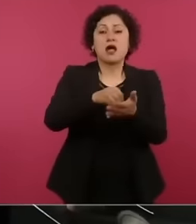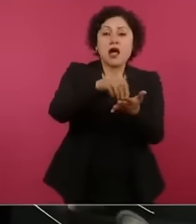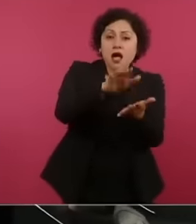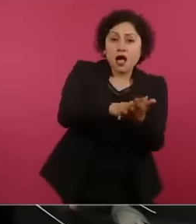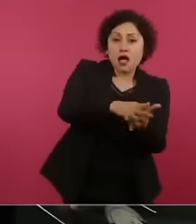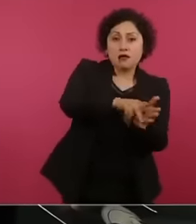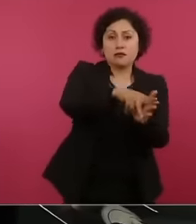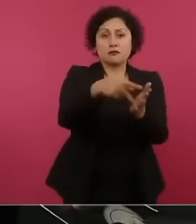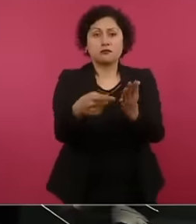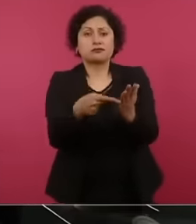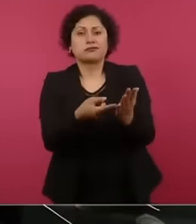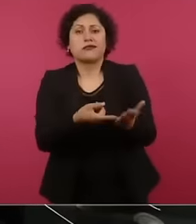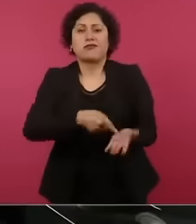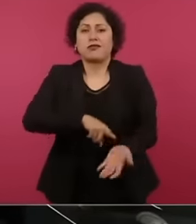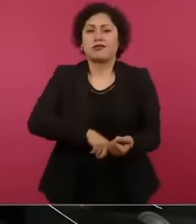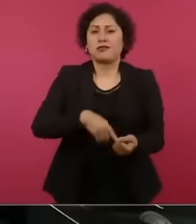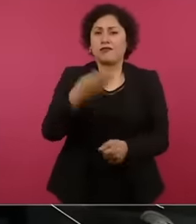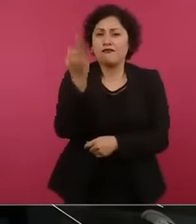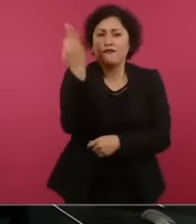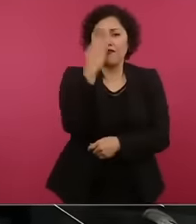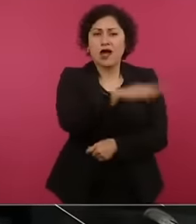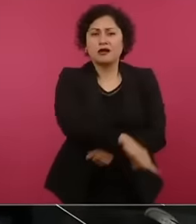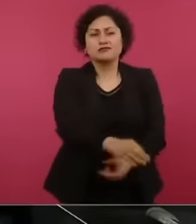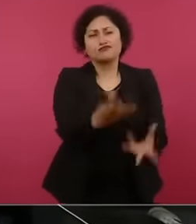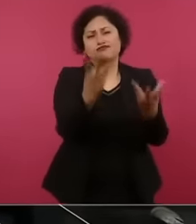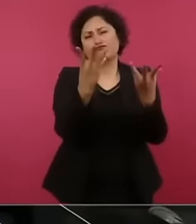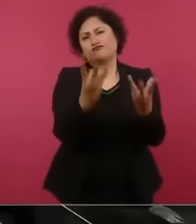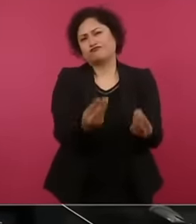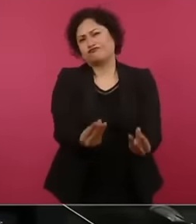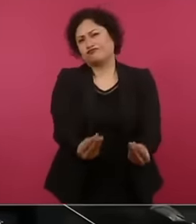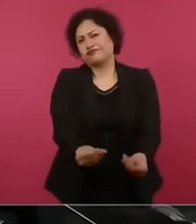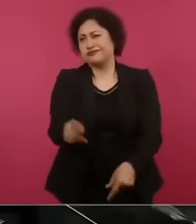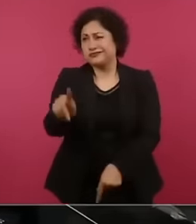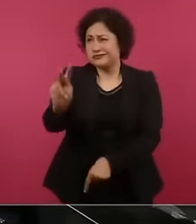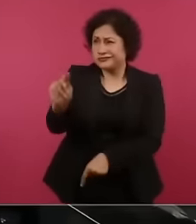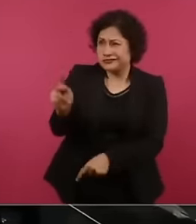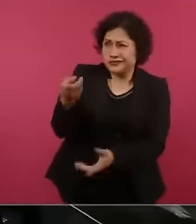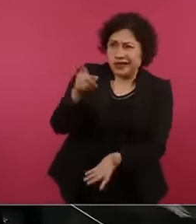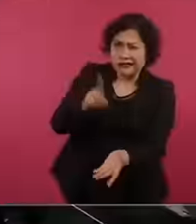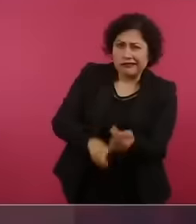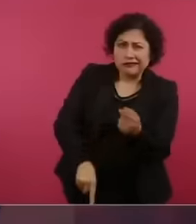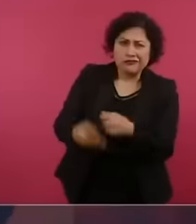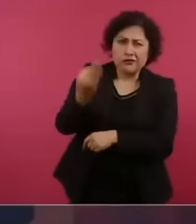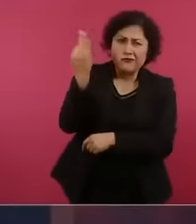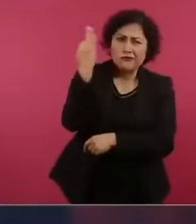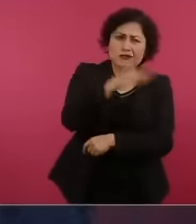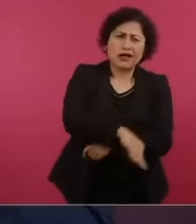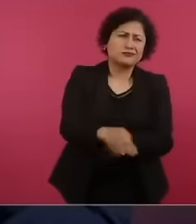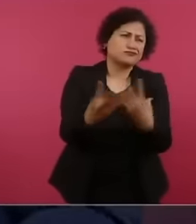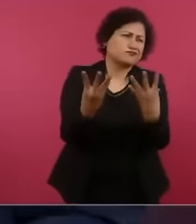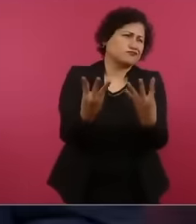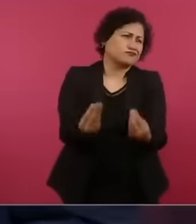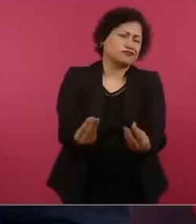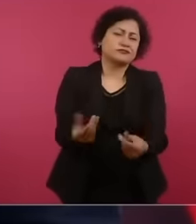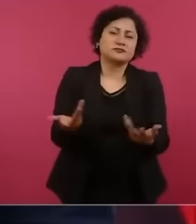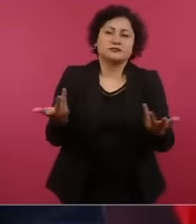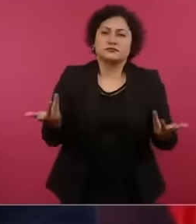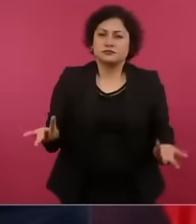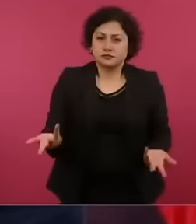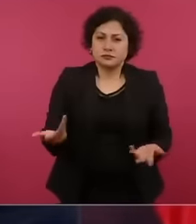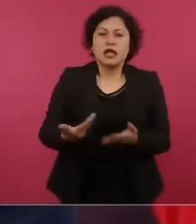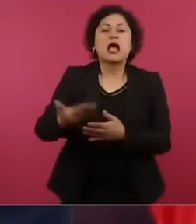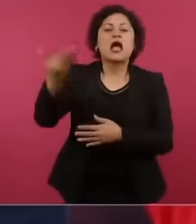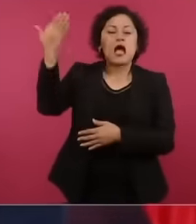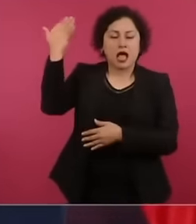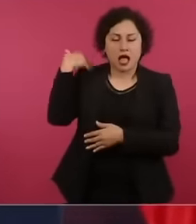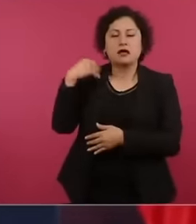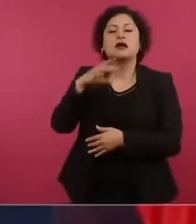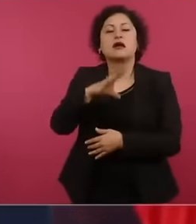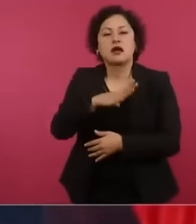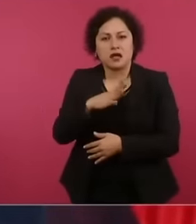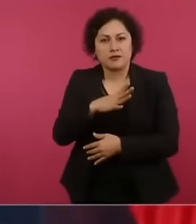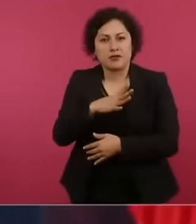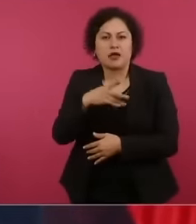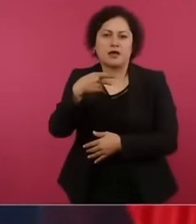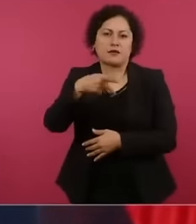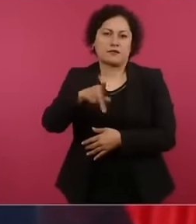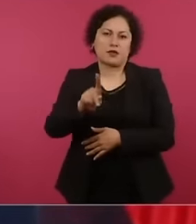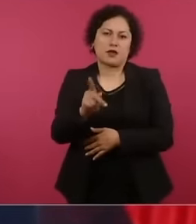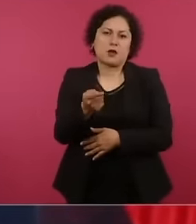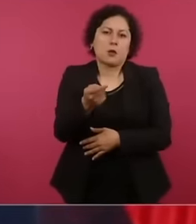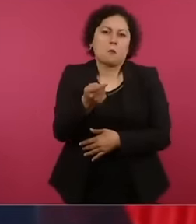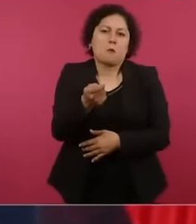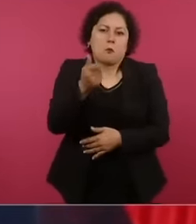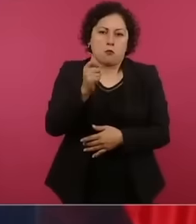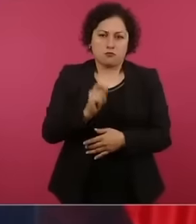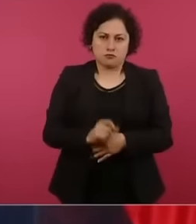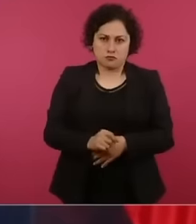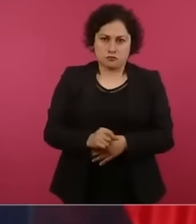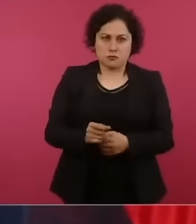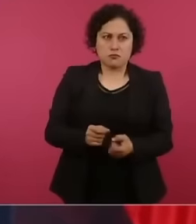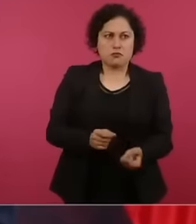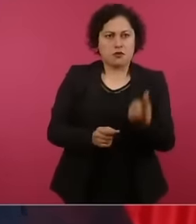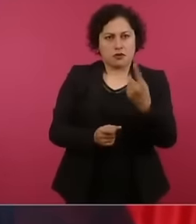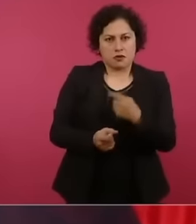before or there was but not as much and now social networks so I am going to give an